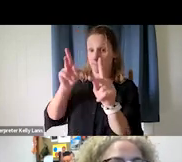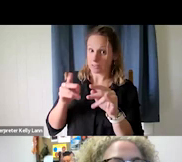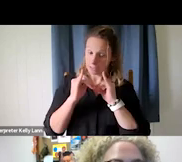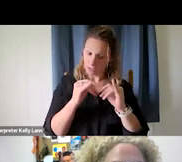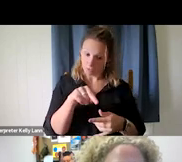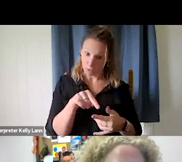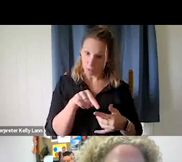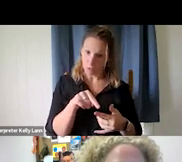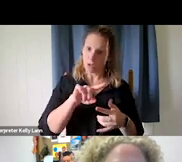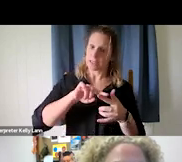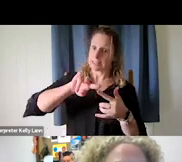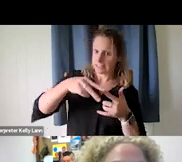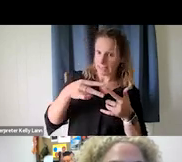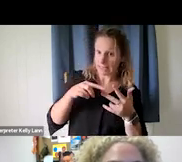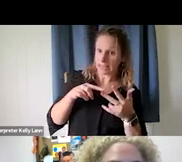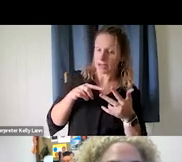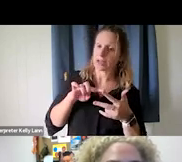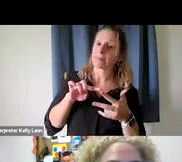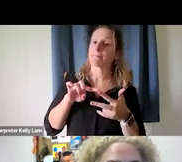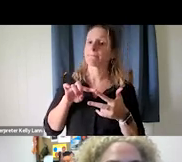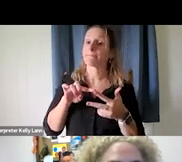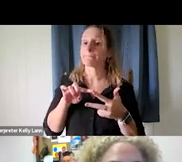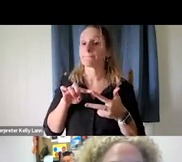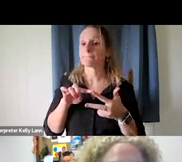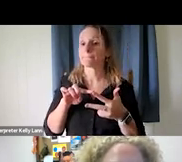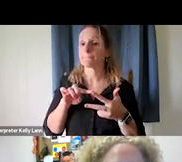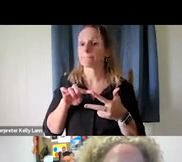it can be secondary via the doctors